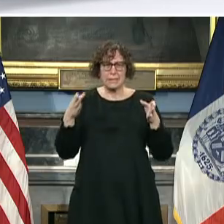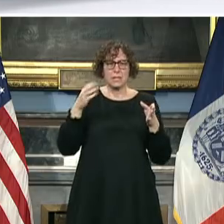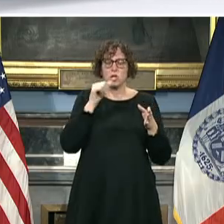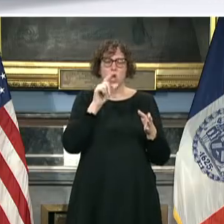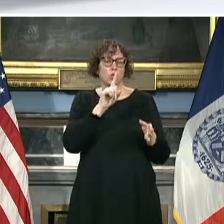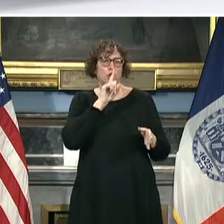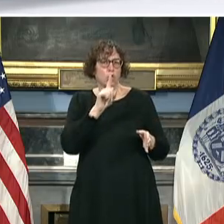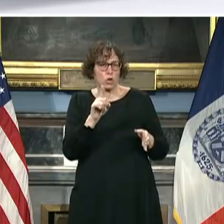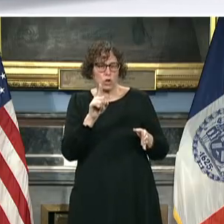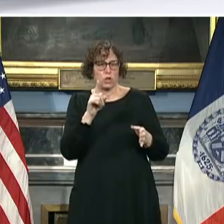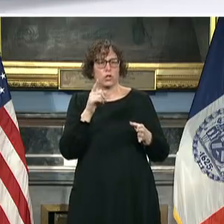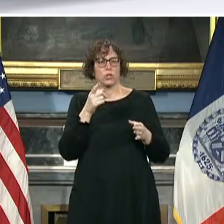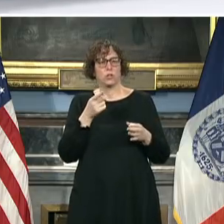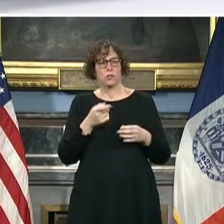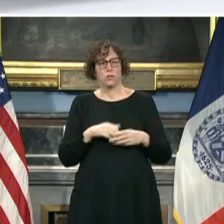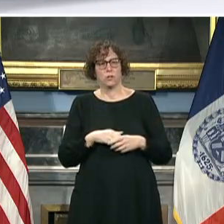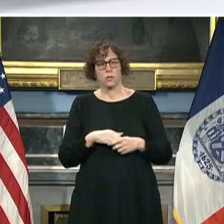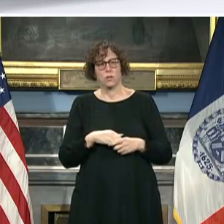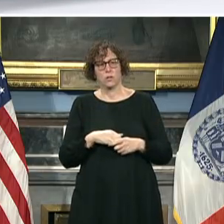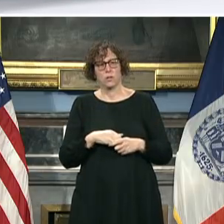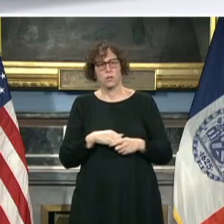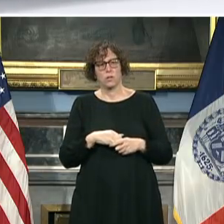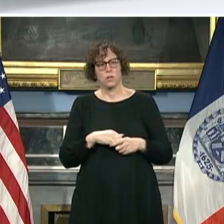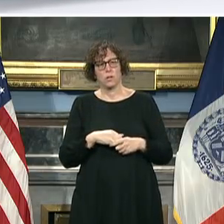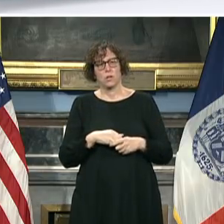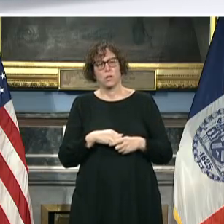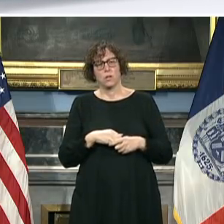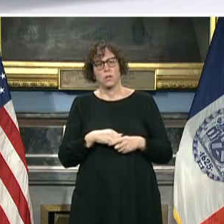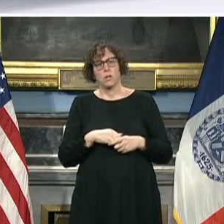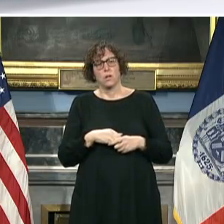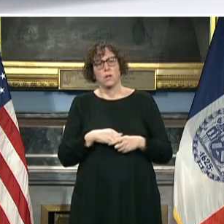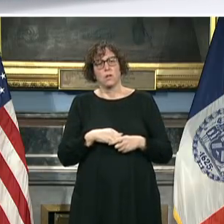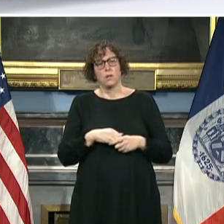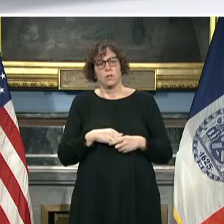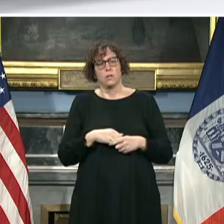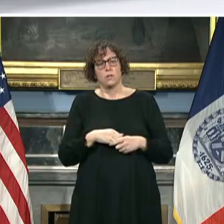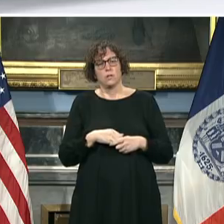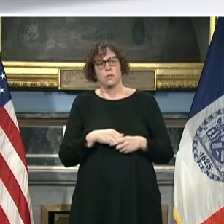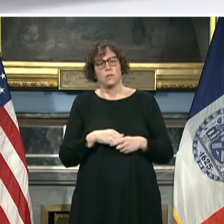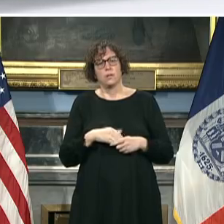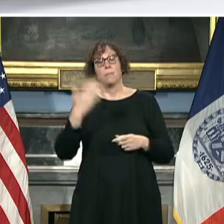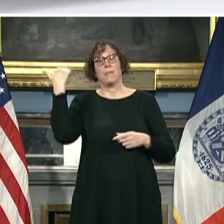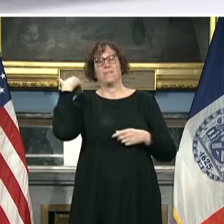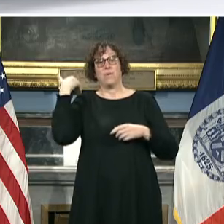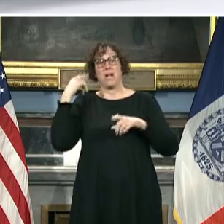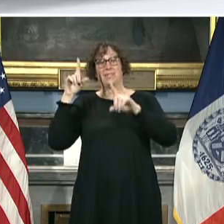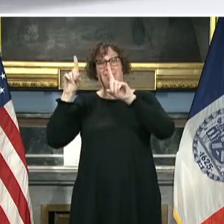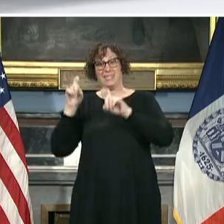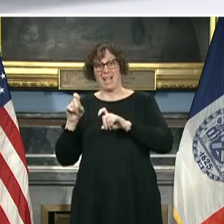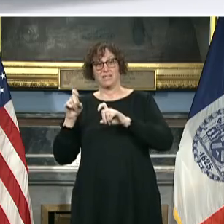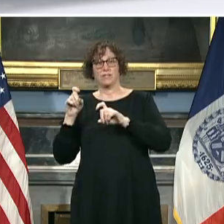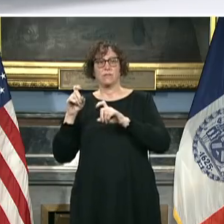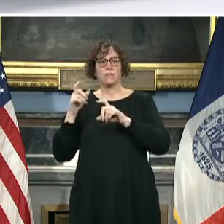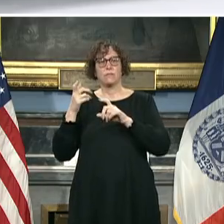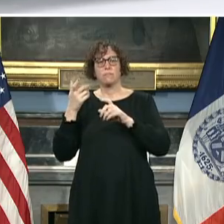YOU ON THAT. WE ARE SHIINFTG FROM BROAD TESTING IN NEW